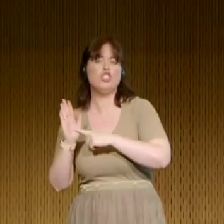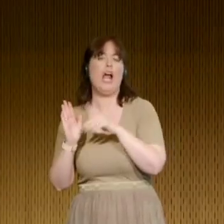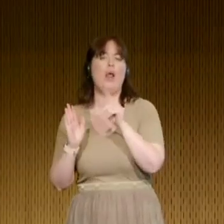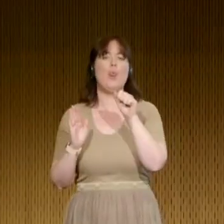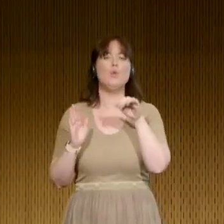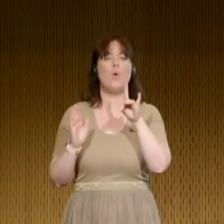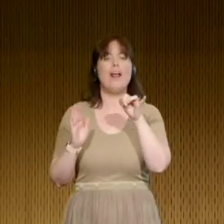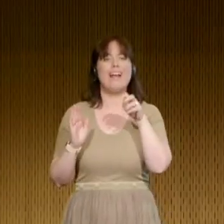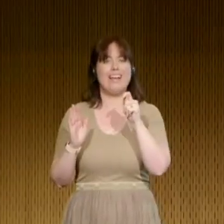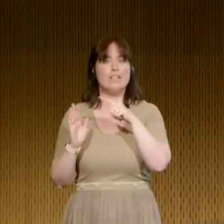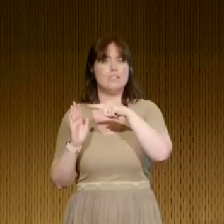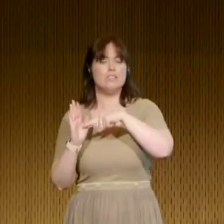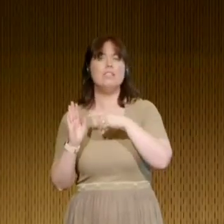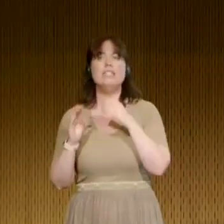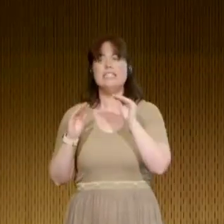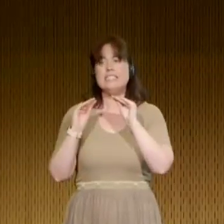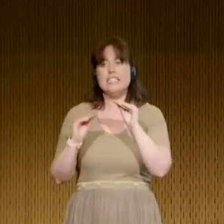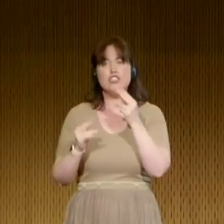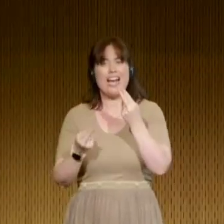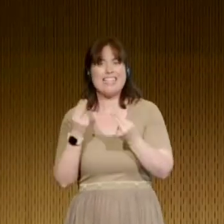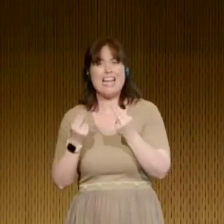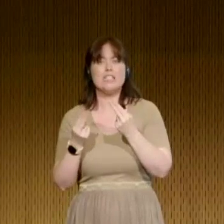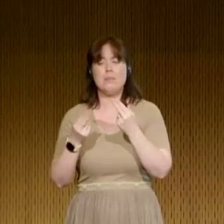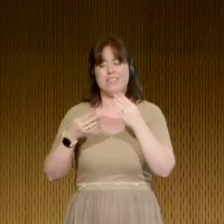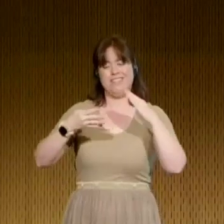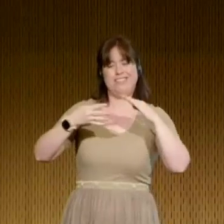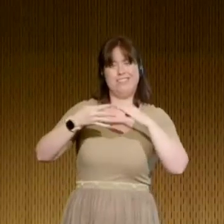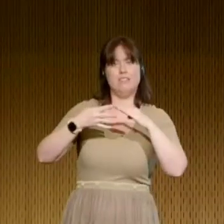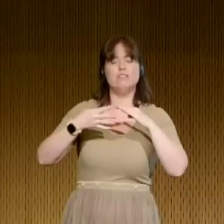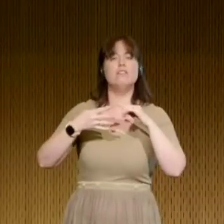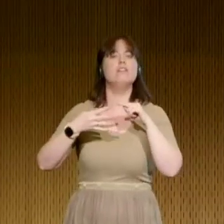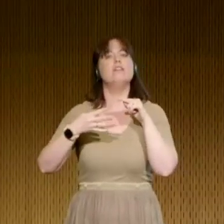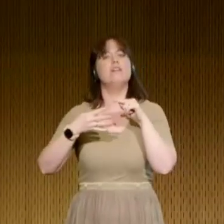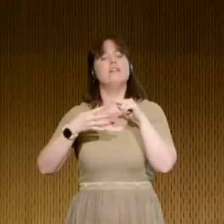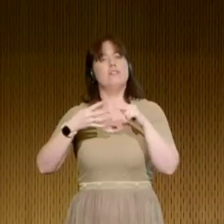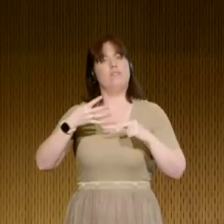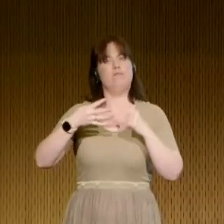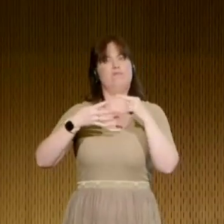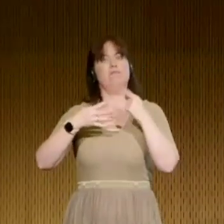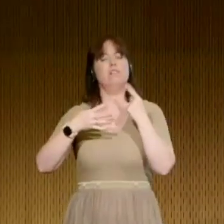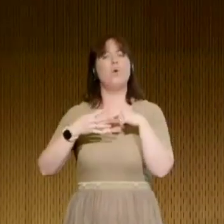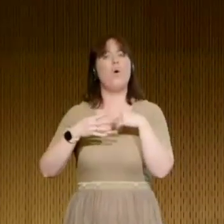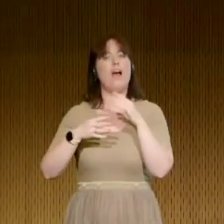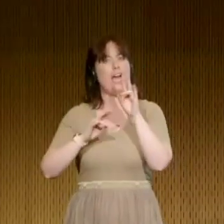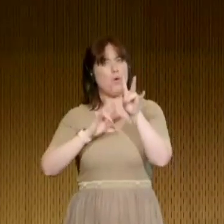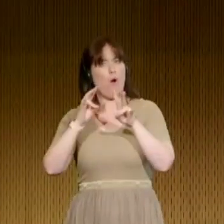know that teaching, assessment pillar enquiry based learning does represent a really good